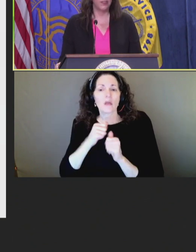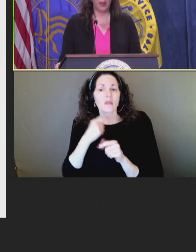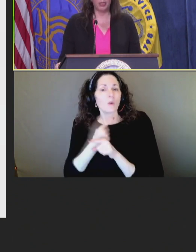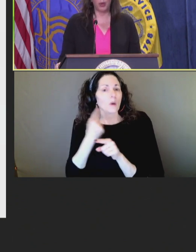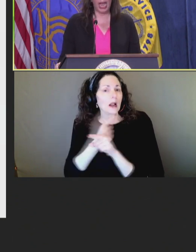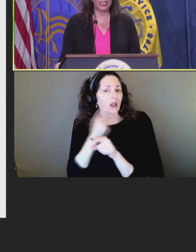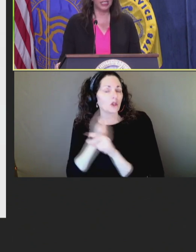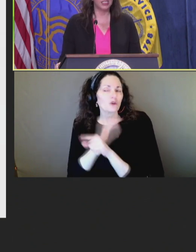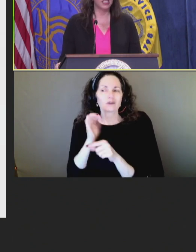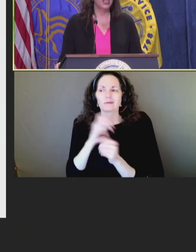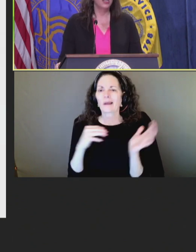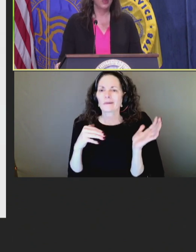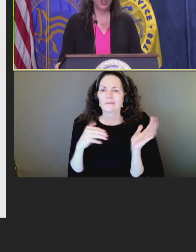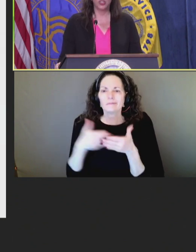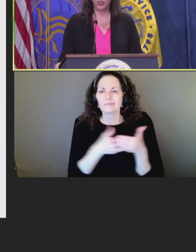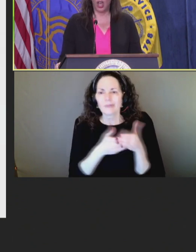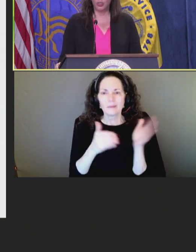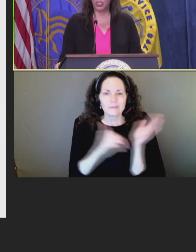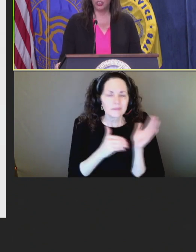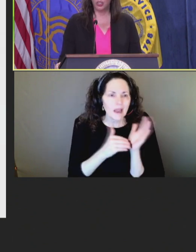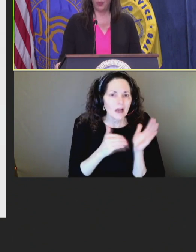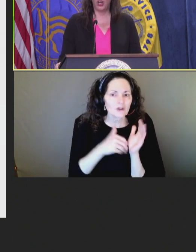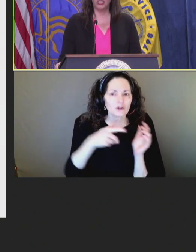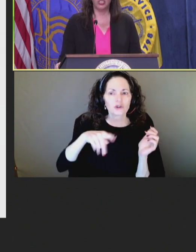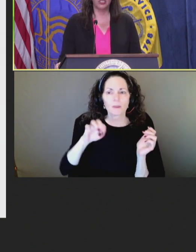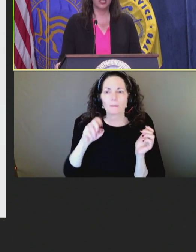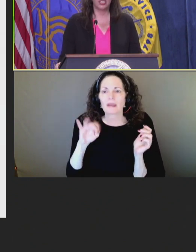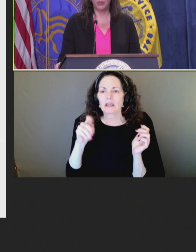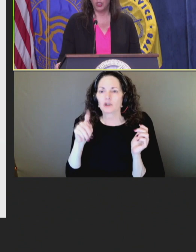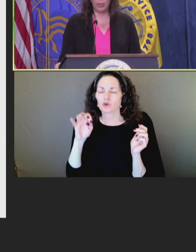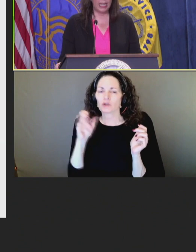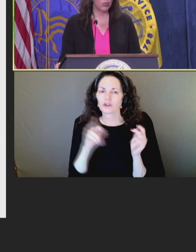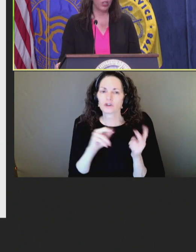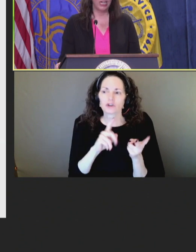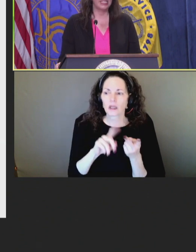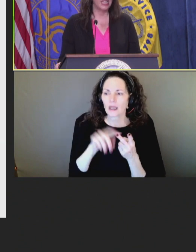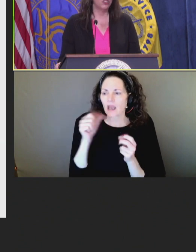family practice, but also non-traditional partners, community-based organizations.